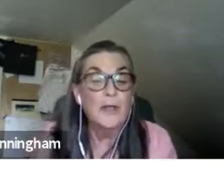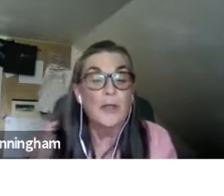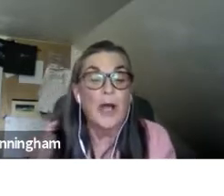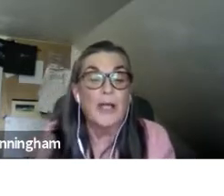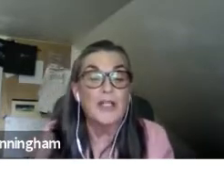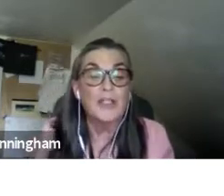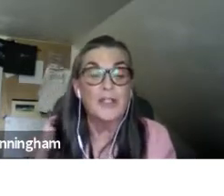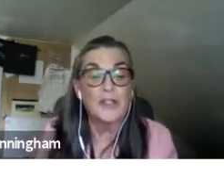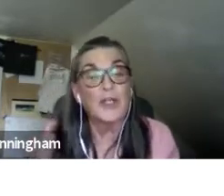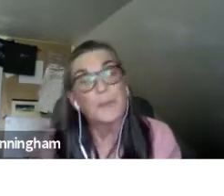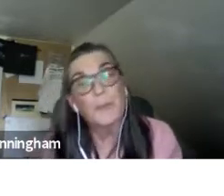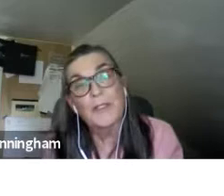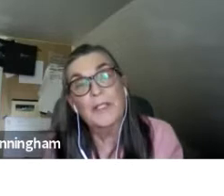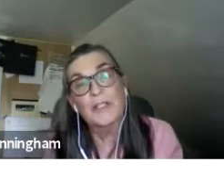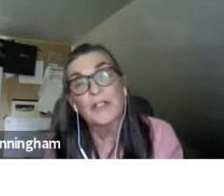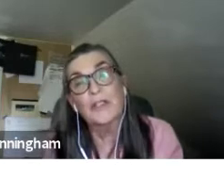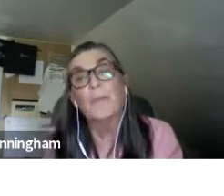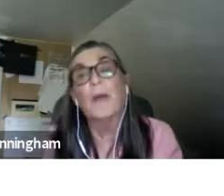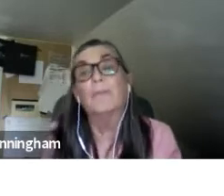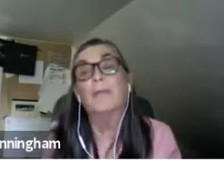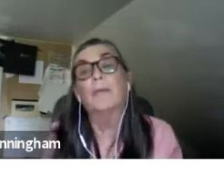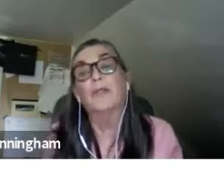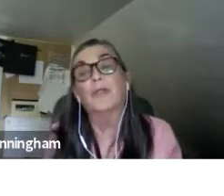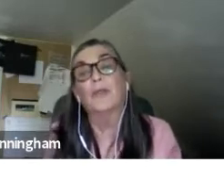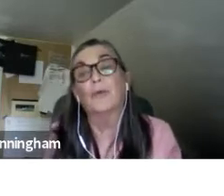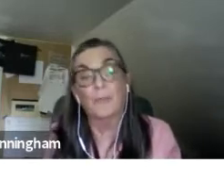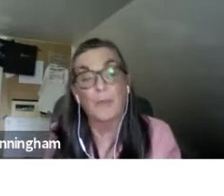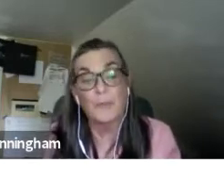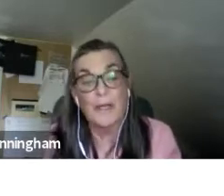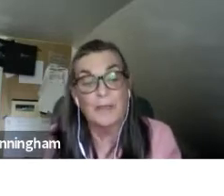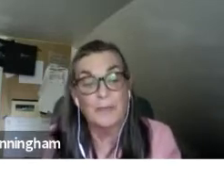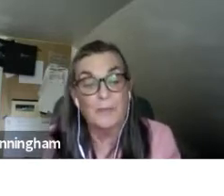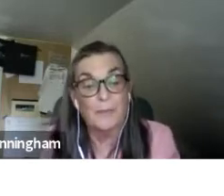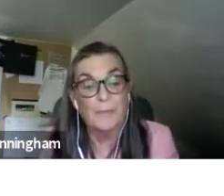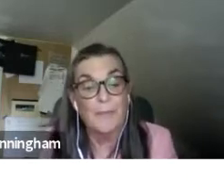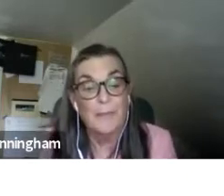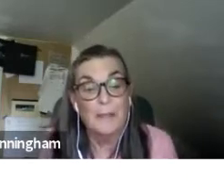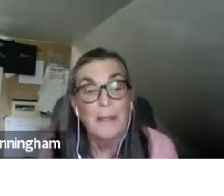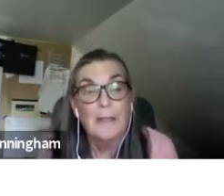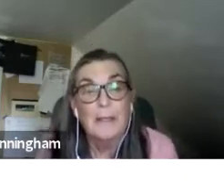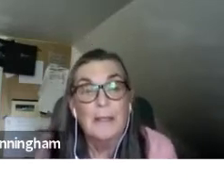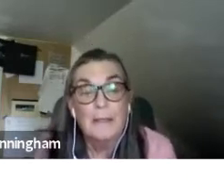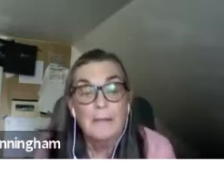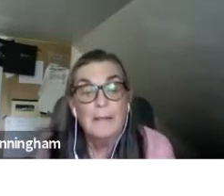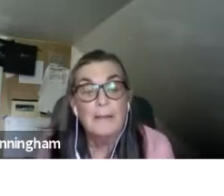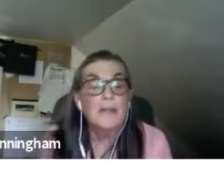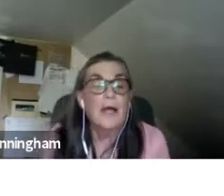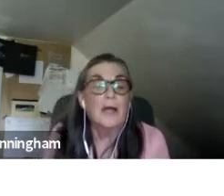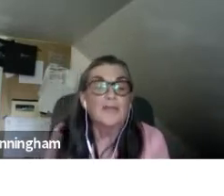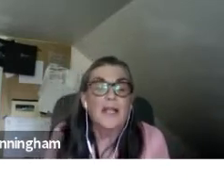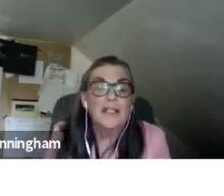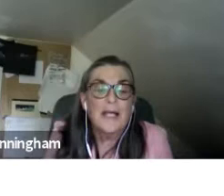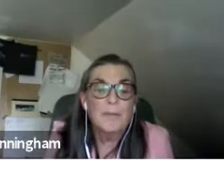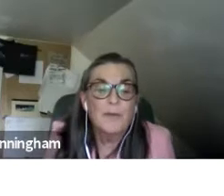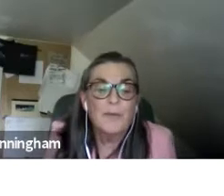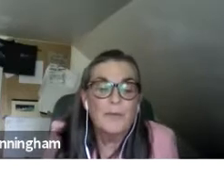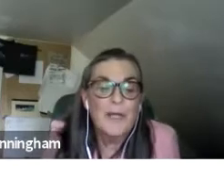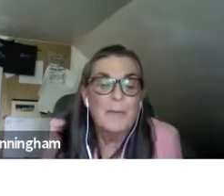audience's experience, you might be able to use perspective. A second type of image